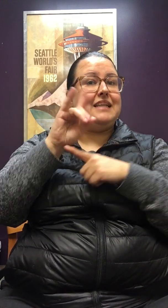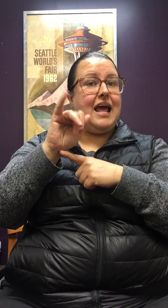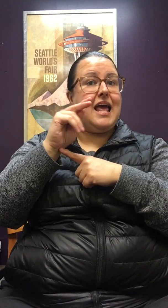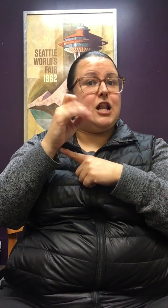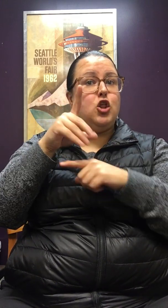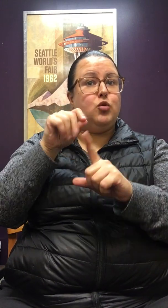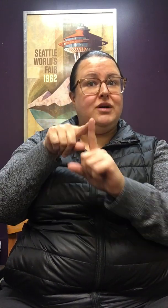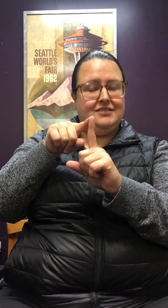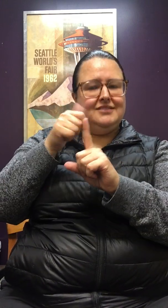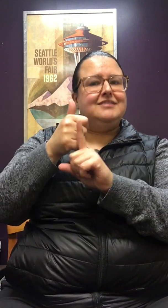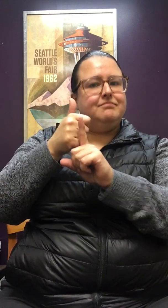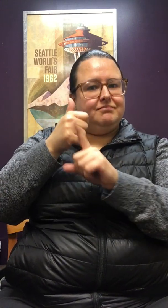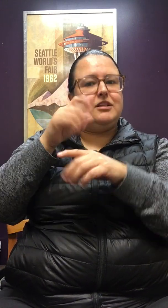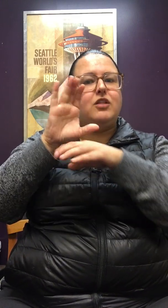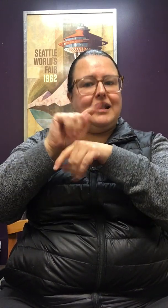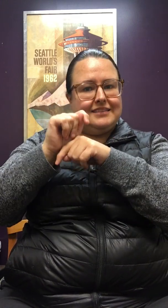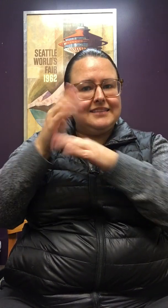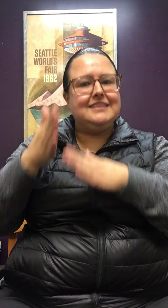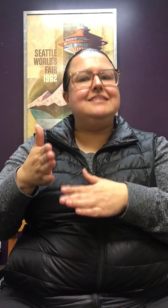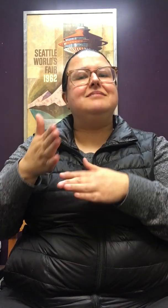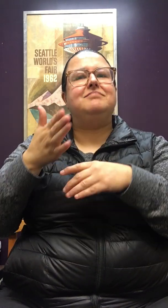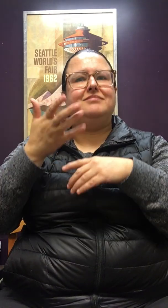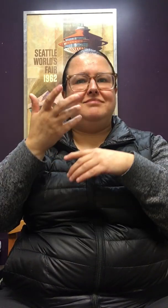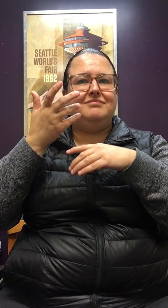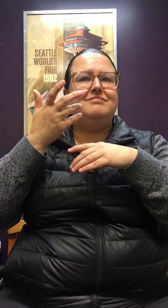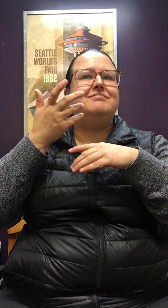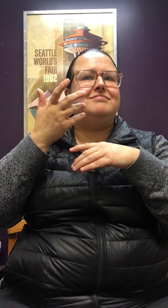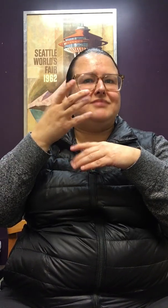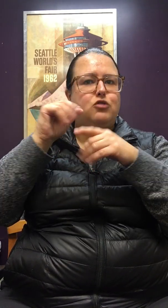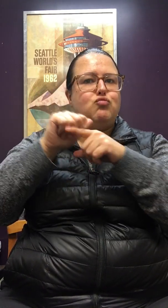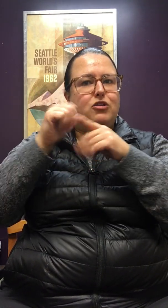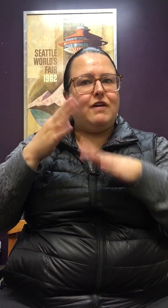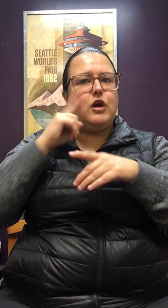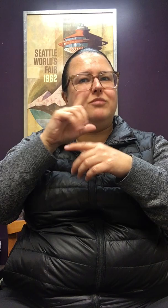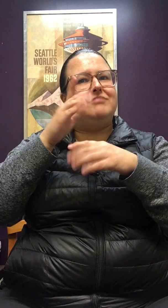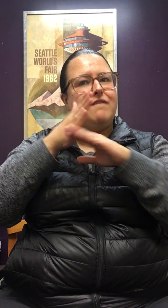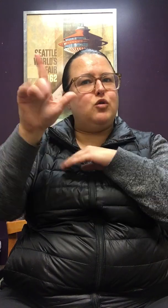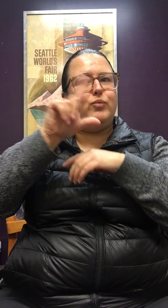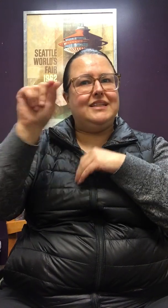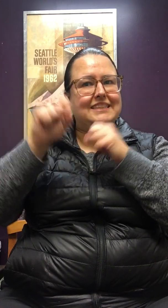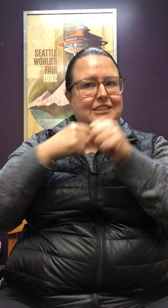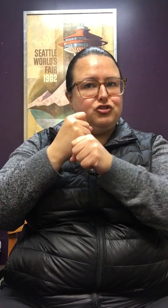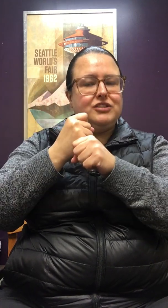DiAngelo has been a consultant and trainer for over 20 years,